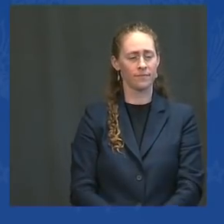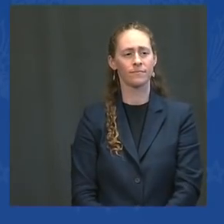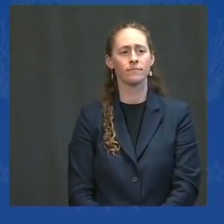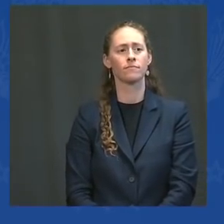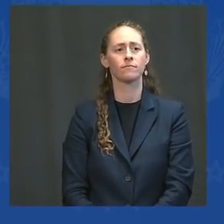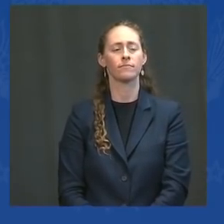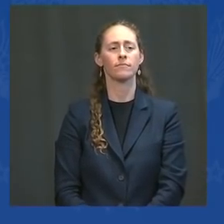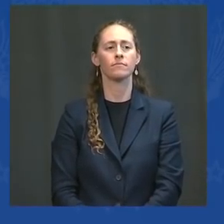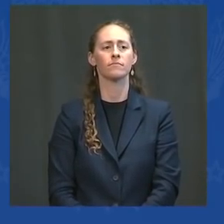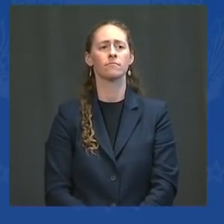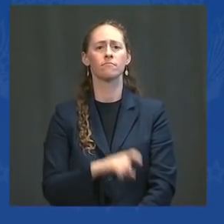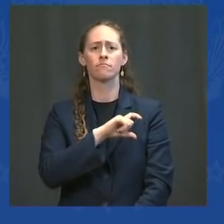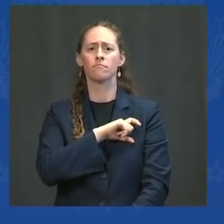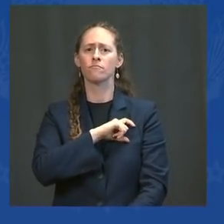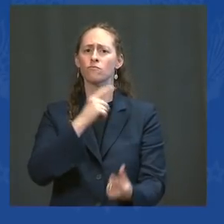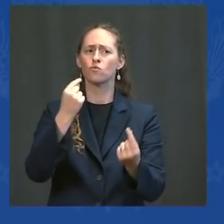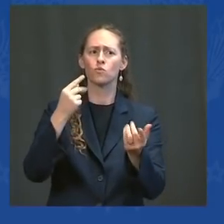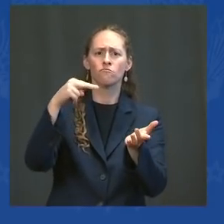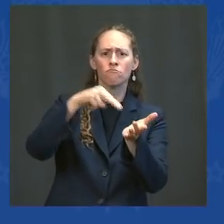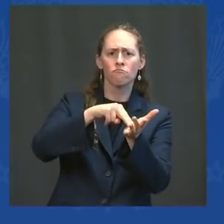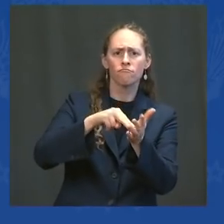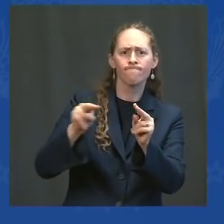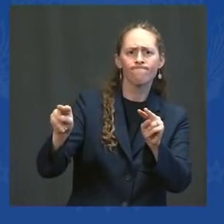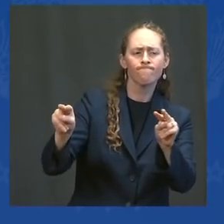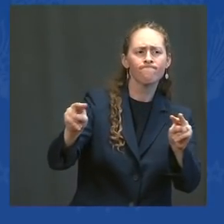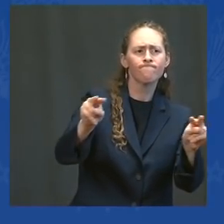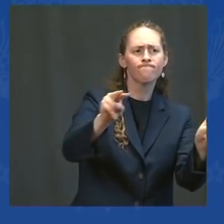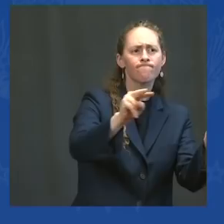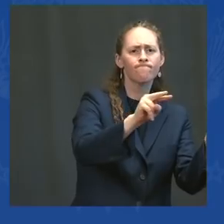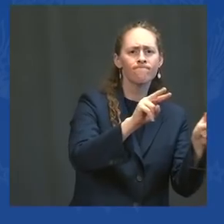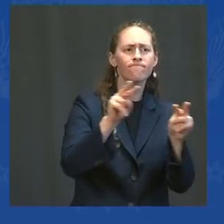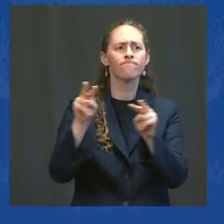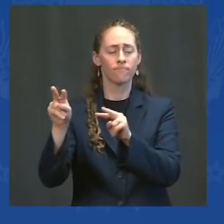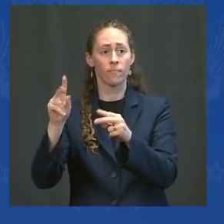the final vote was tallied, Democrats,